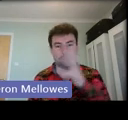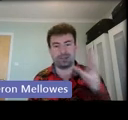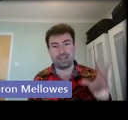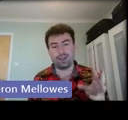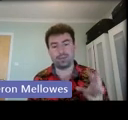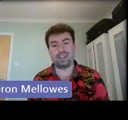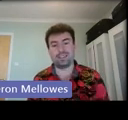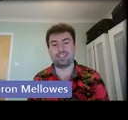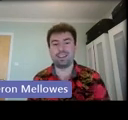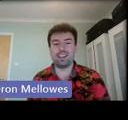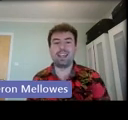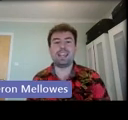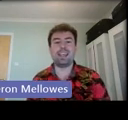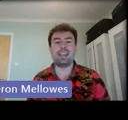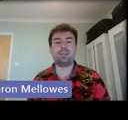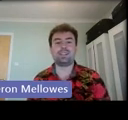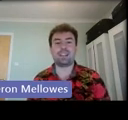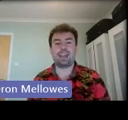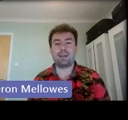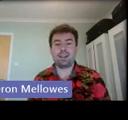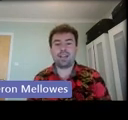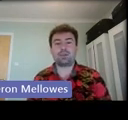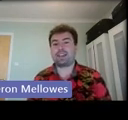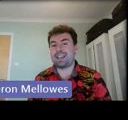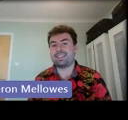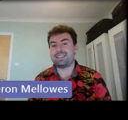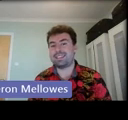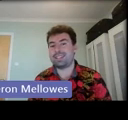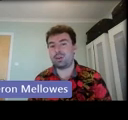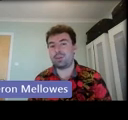you'll be able to see by the pictures here it was fantastic to see strong